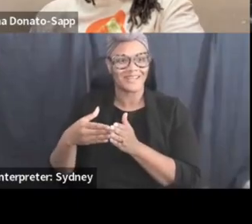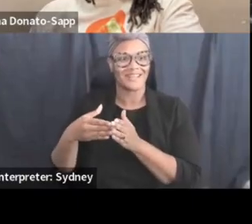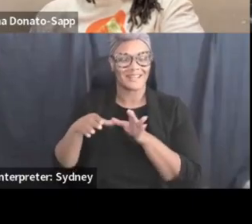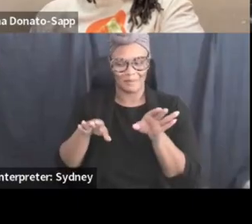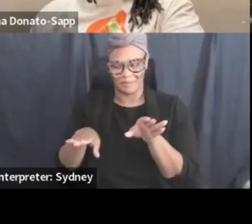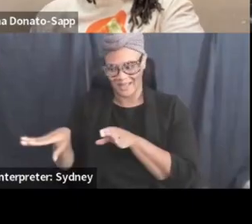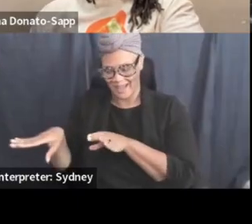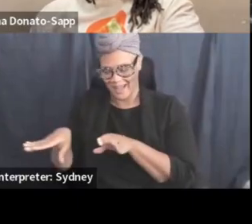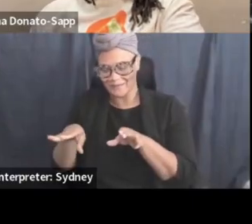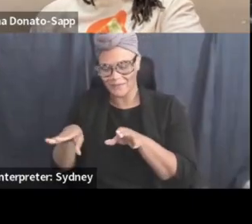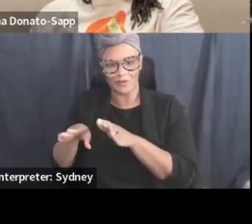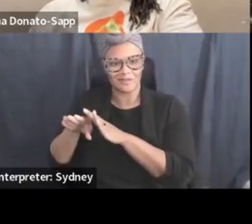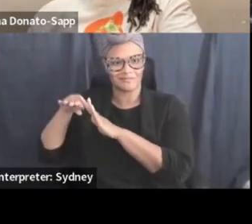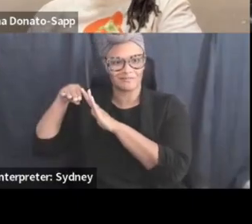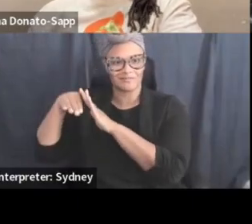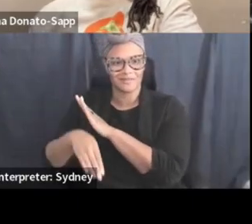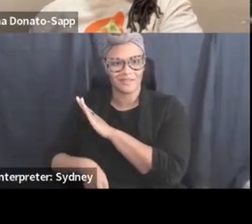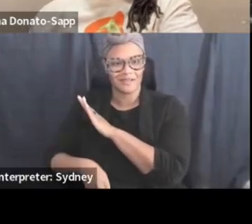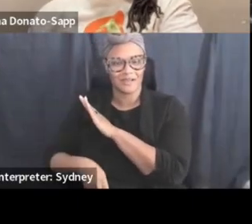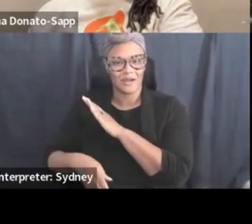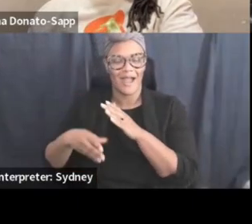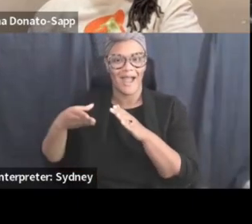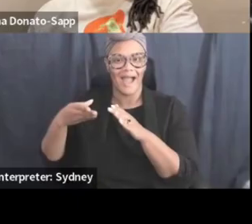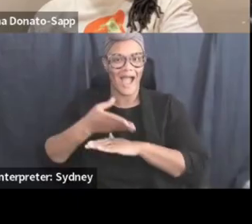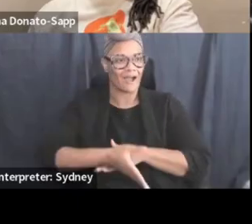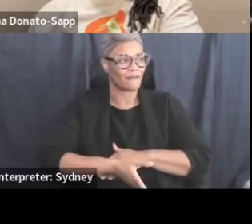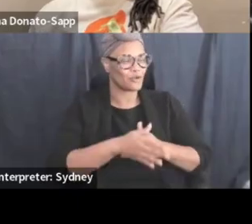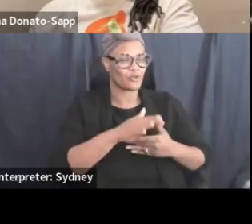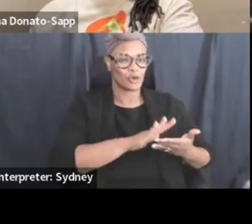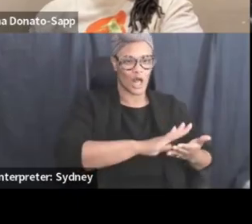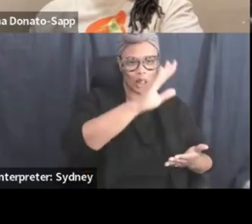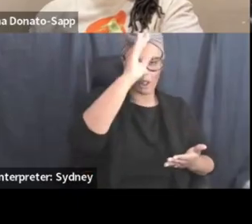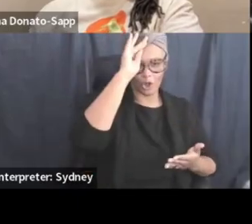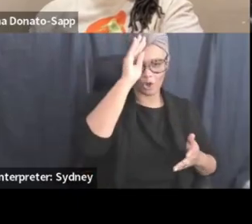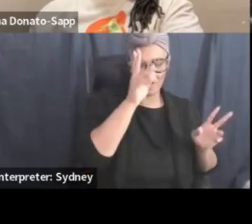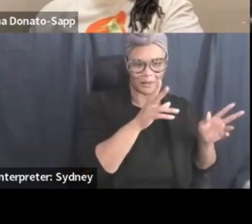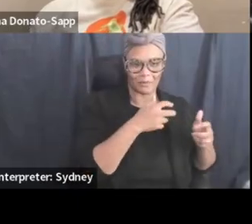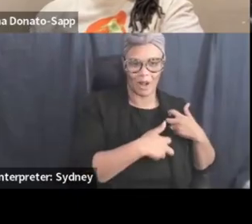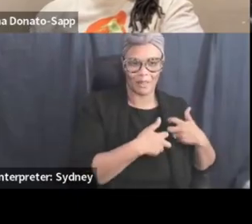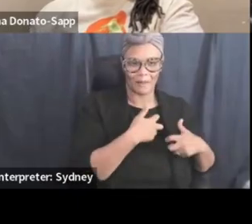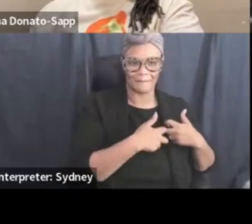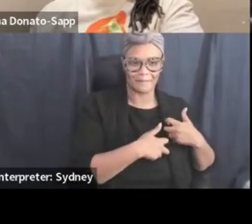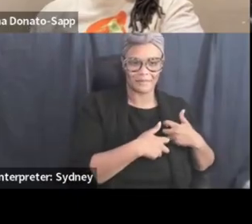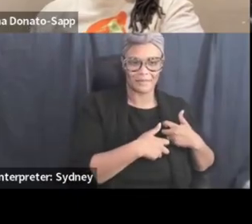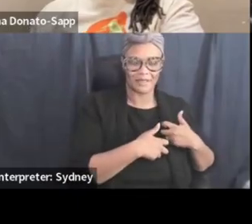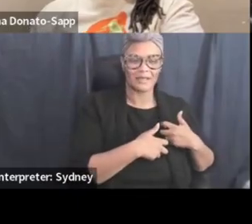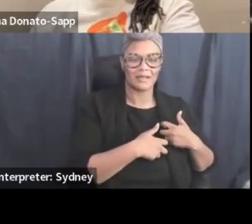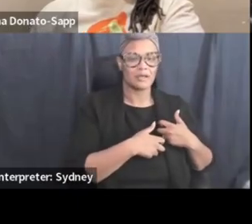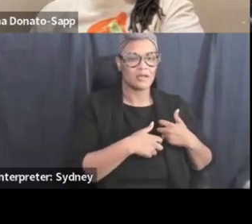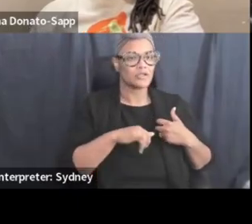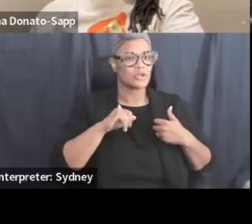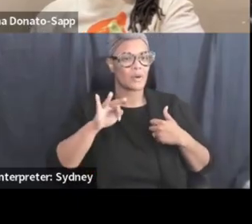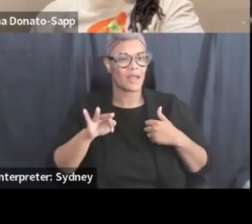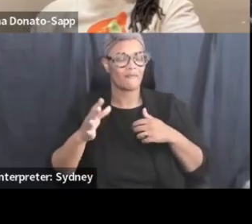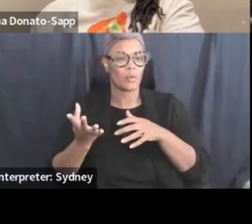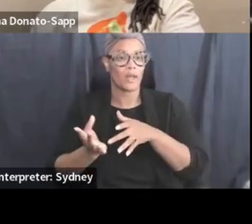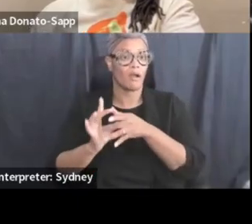So I think there needs to be some unpacking. But if we go even deeper to Helena's point about this,